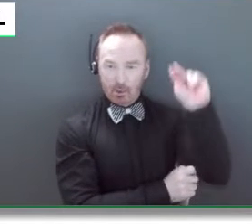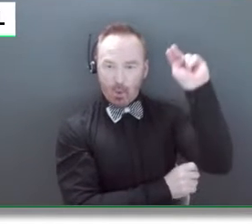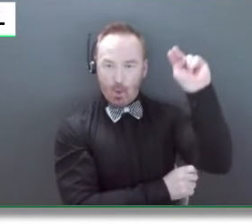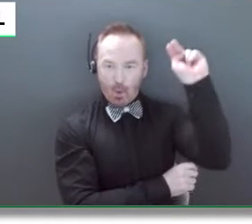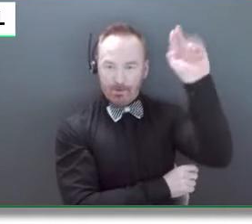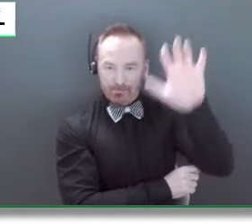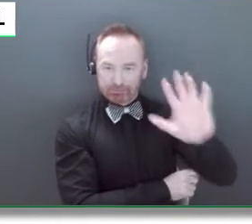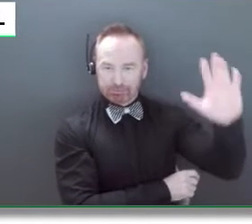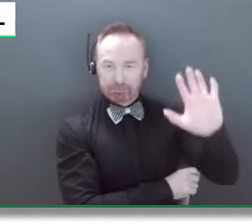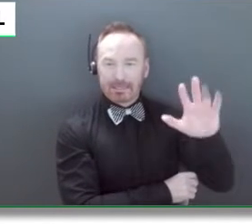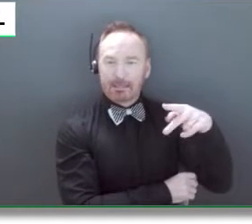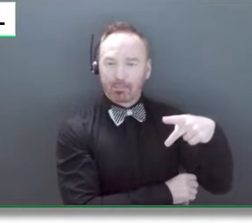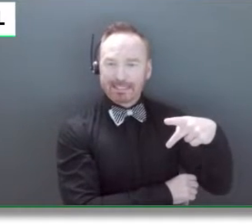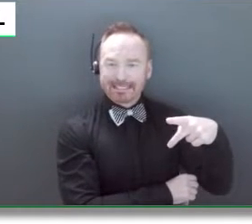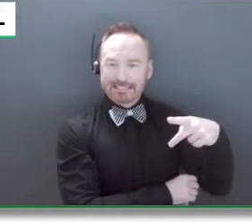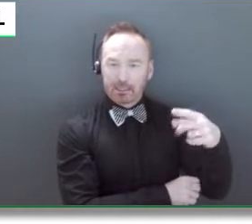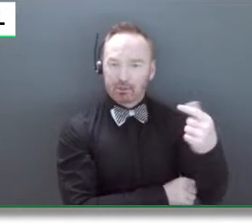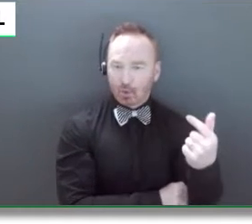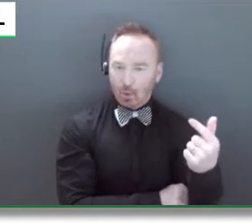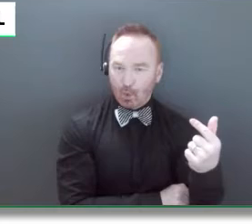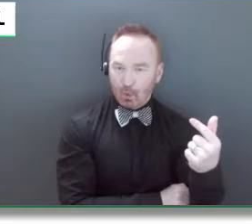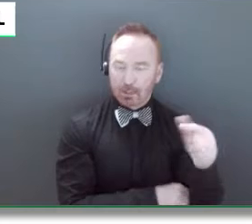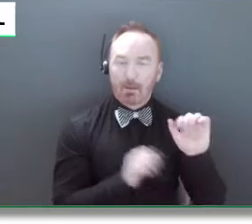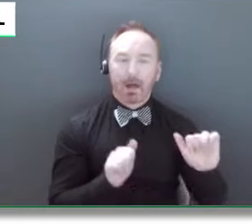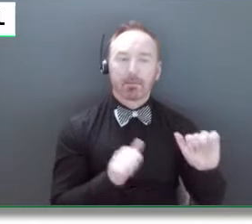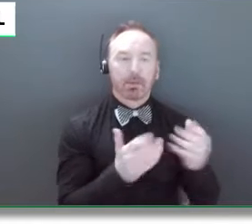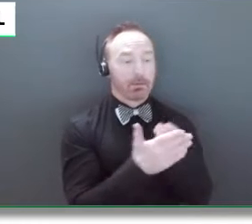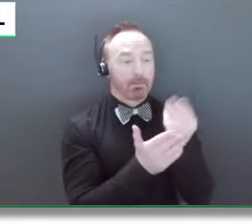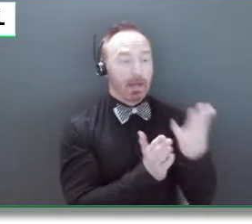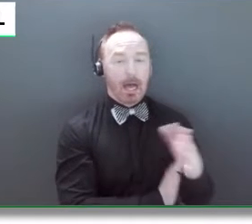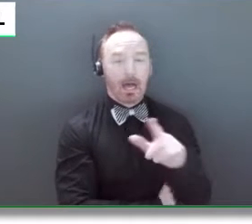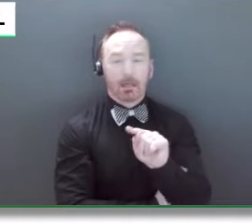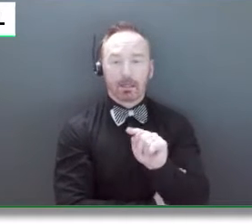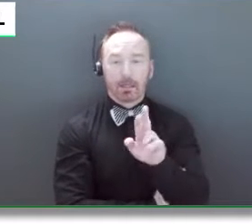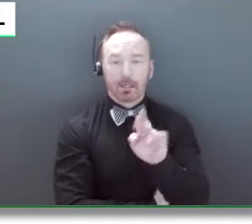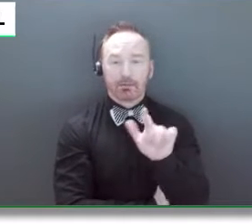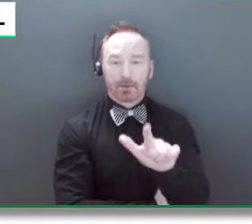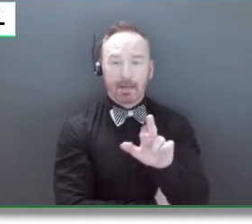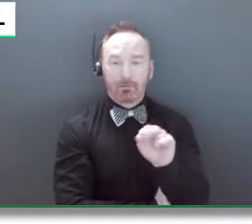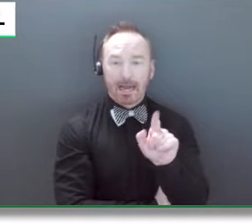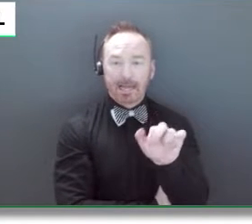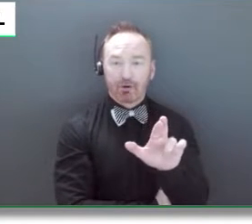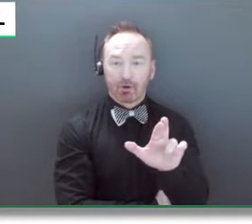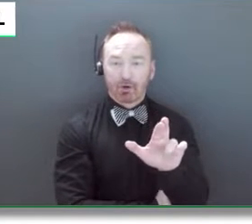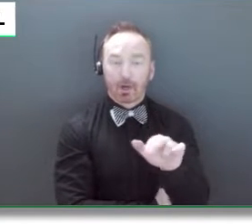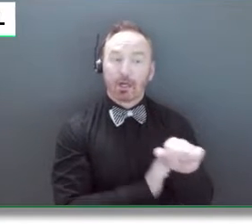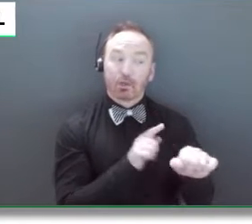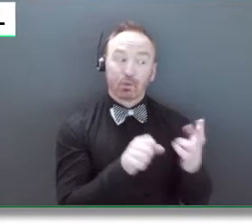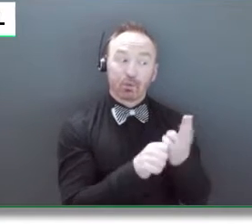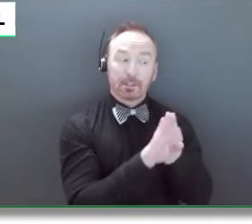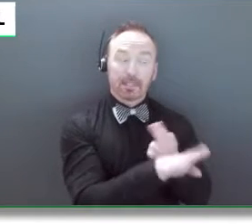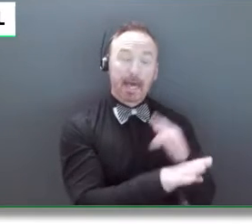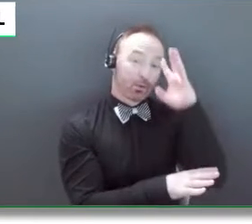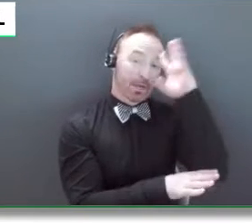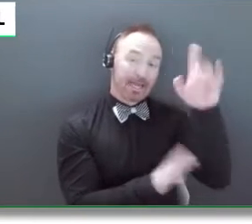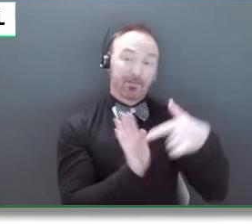able to purchase the trail rider by using this kind of model. So it's just a creative model to look at some pre-existing budgets you have because